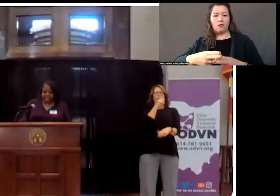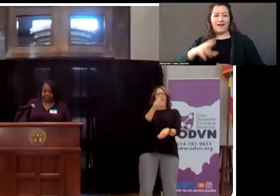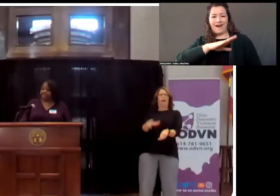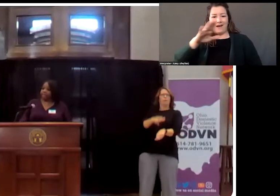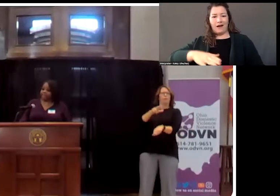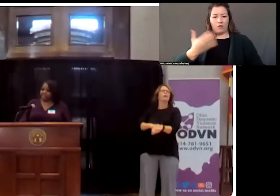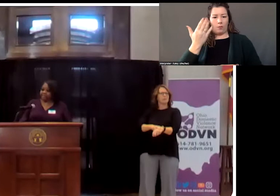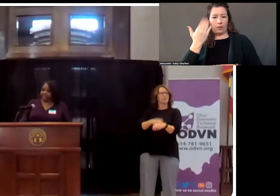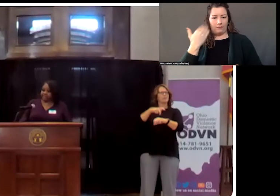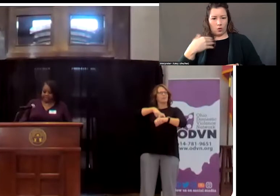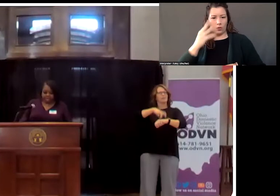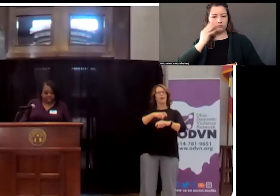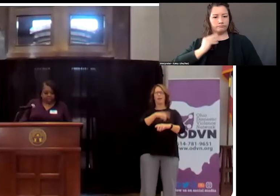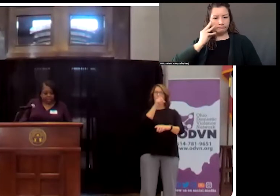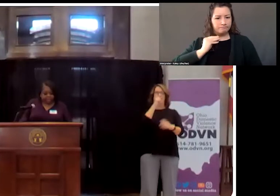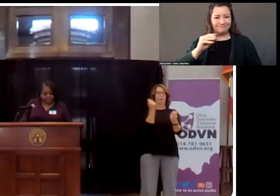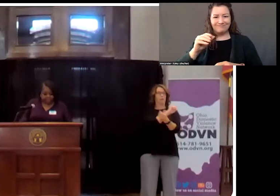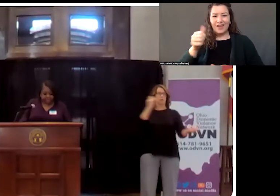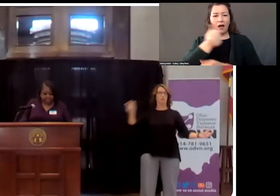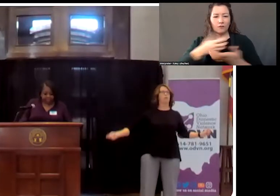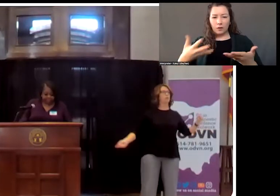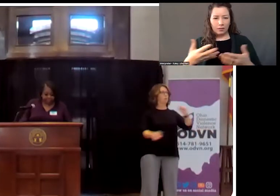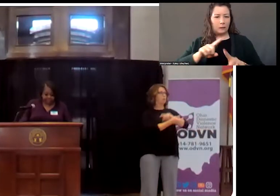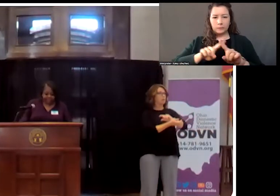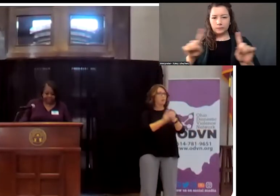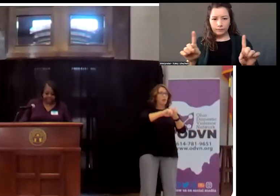Everything was different. We couldn't spend time with friends and family.